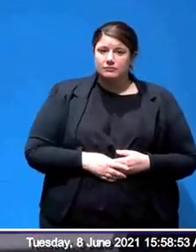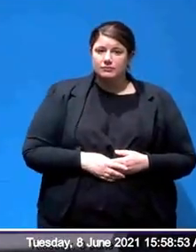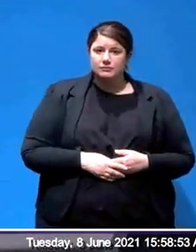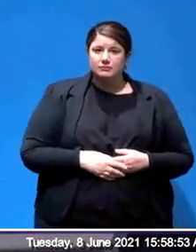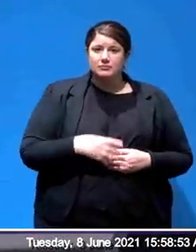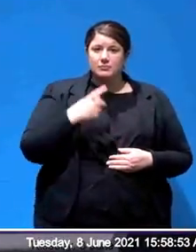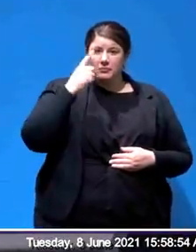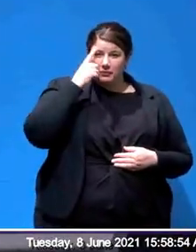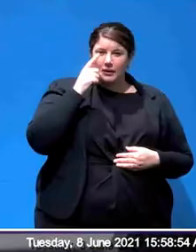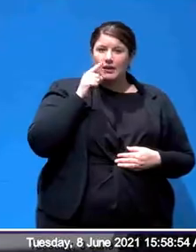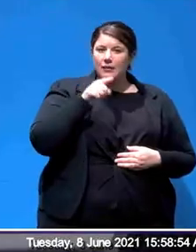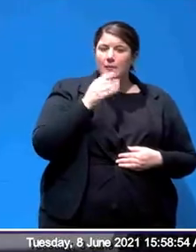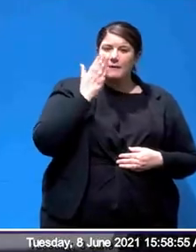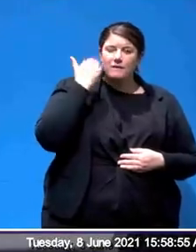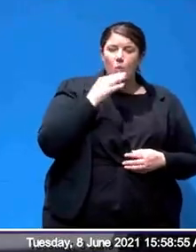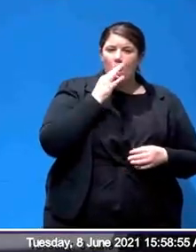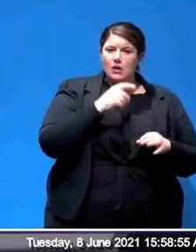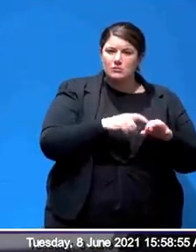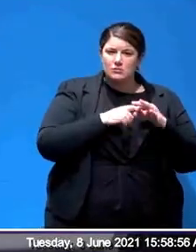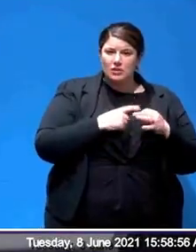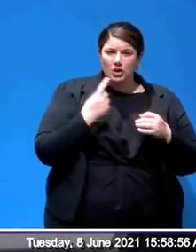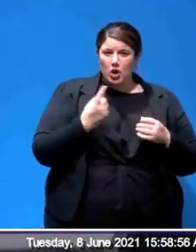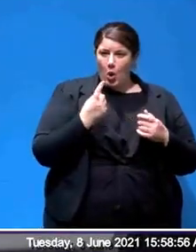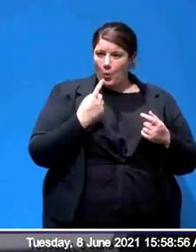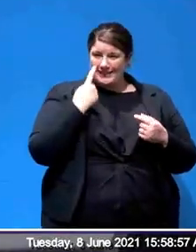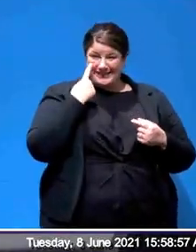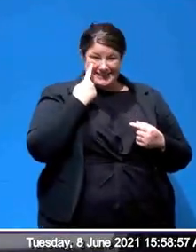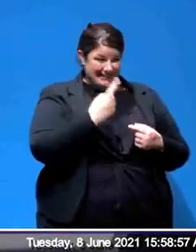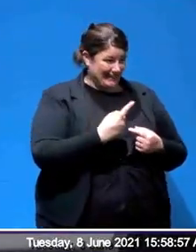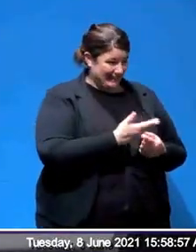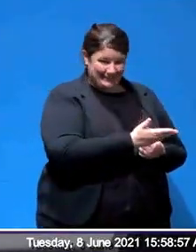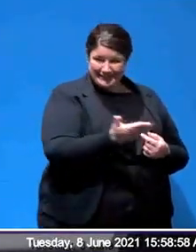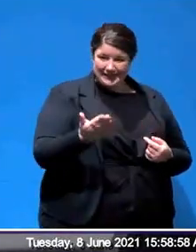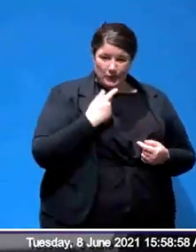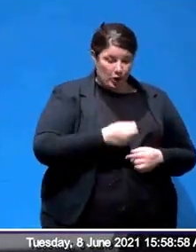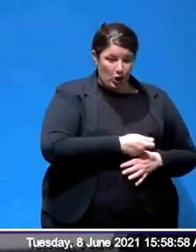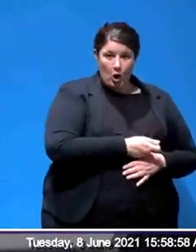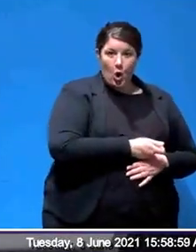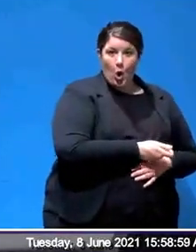asked the question around, well, is nobody seeing --- like when you open the